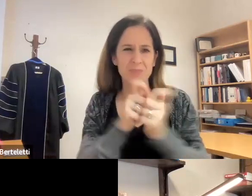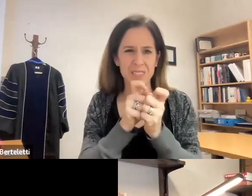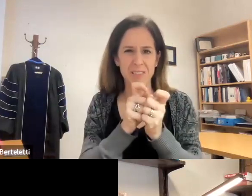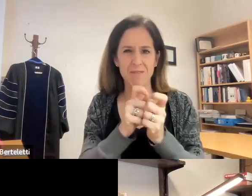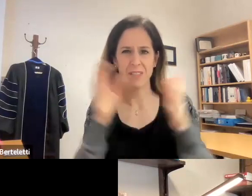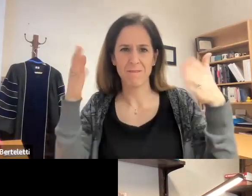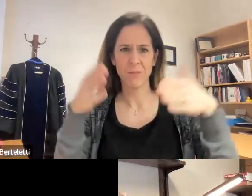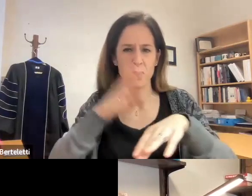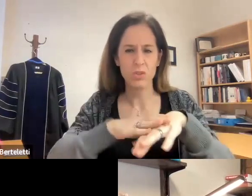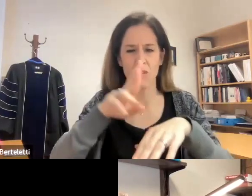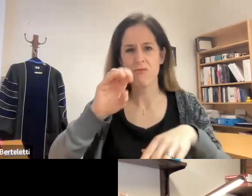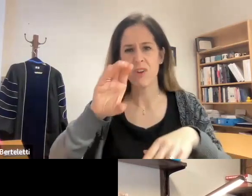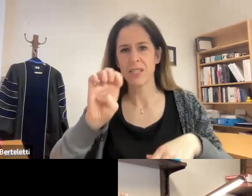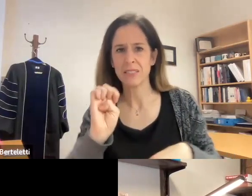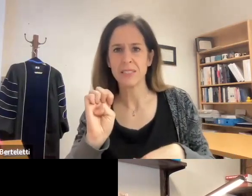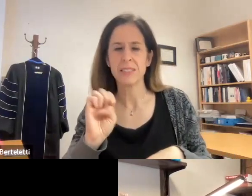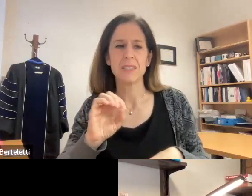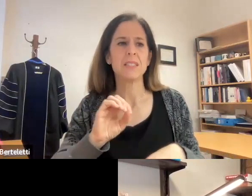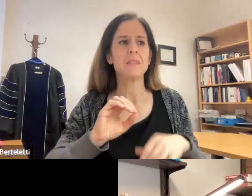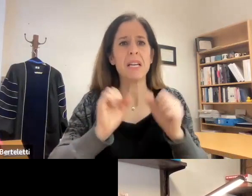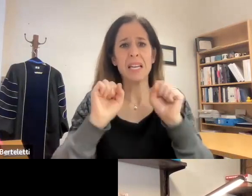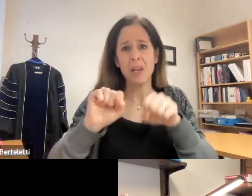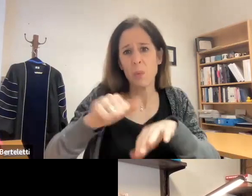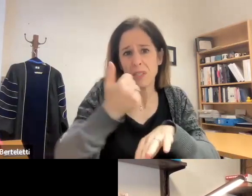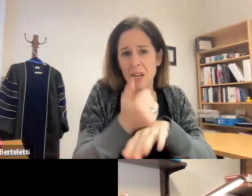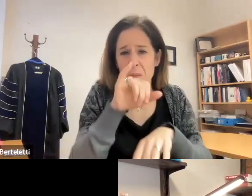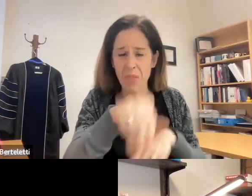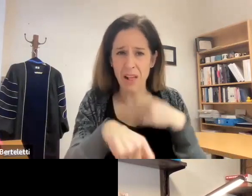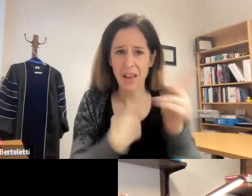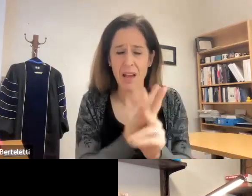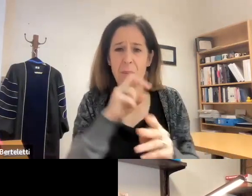the IRB process.